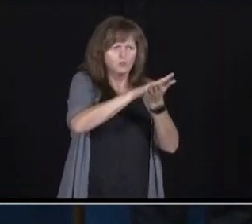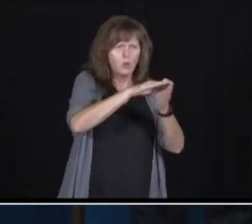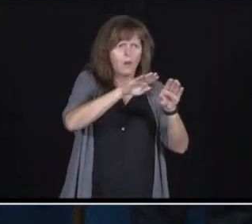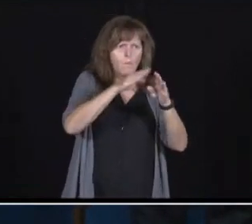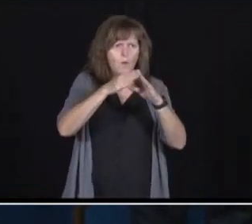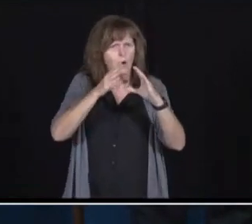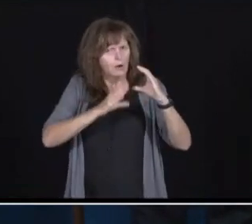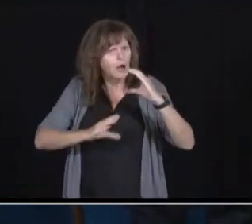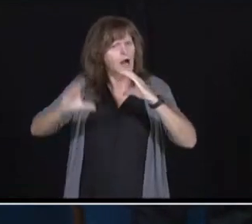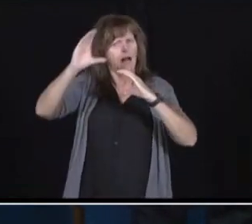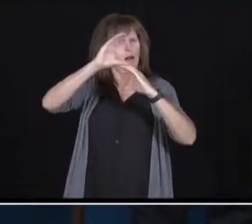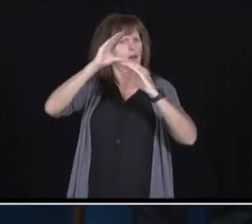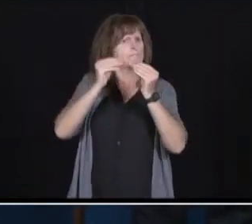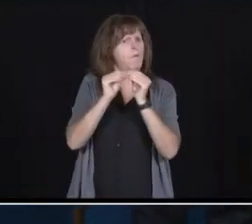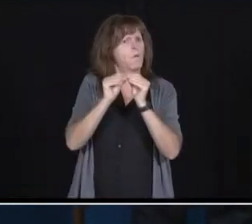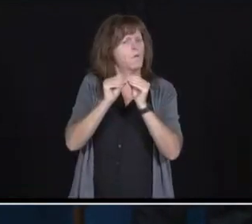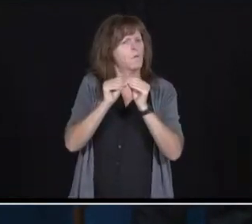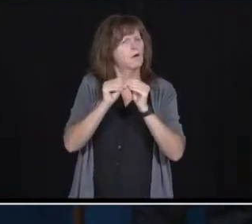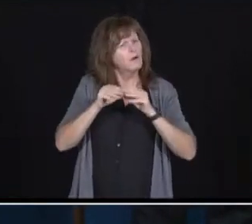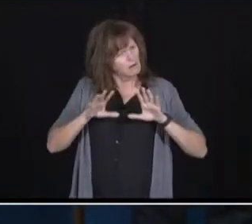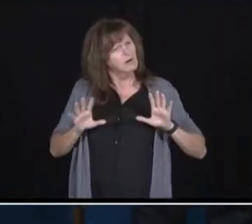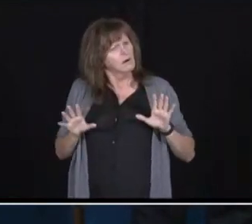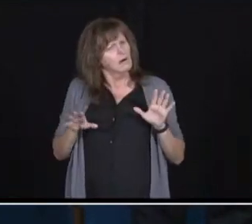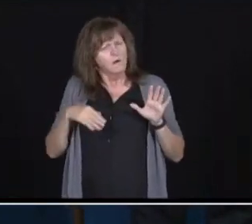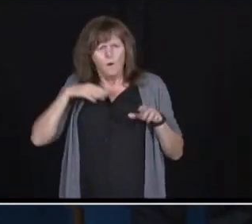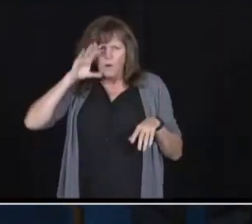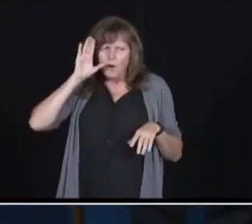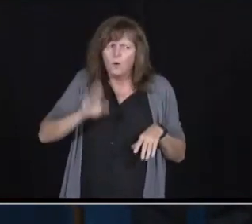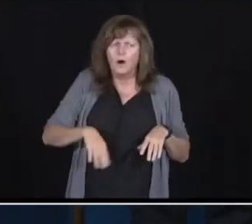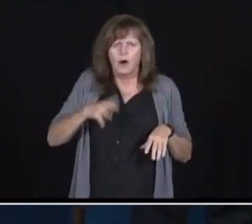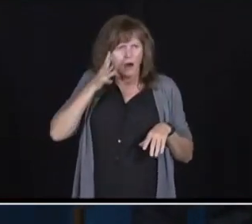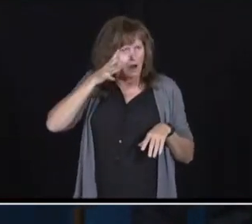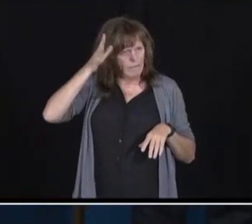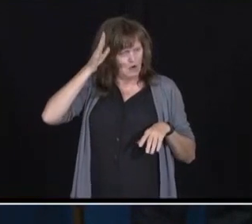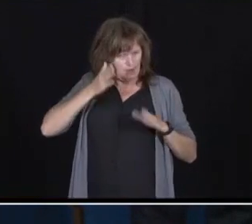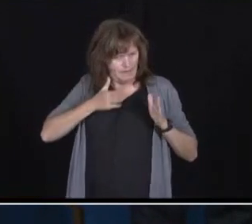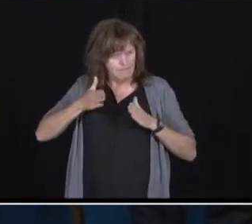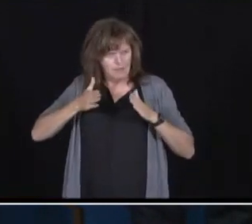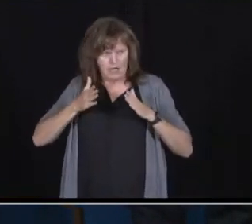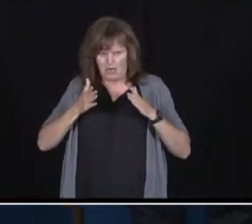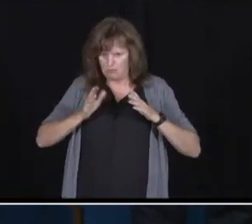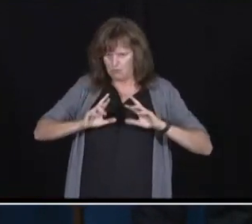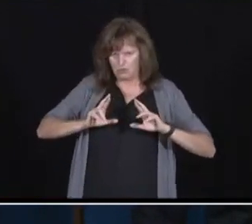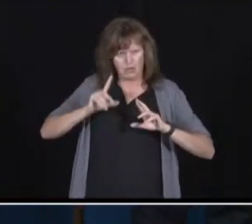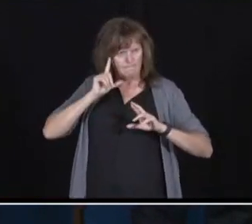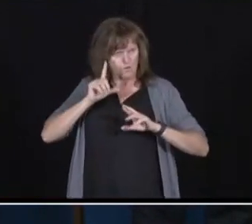made by our government in support of her safe reopening schools this province. We know that your preparations to get your